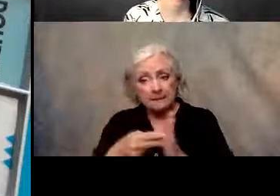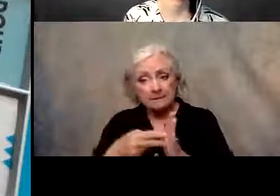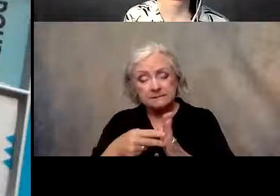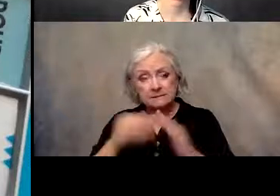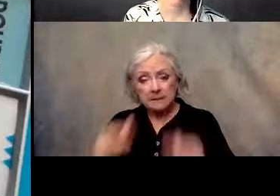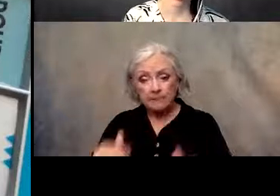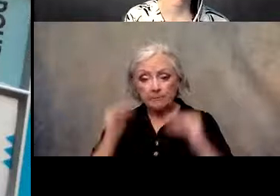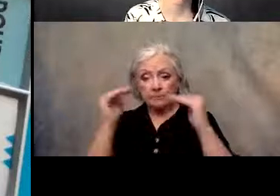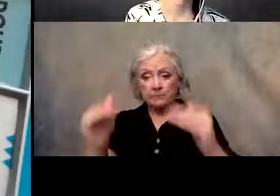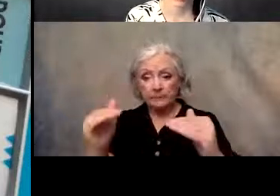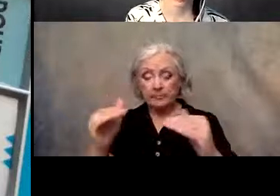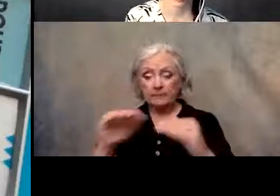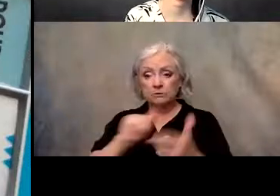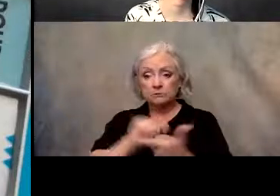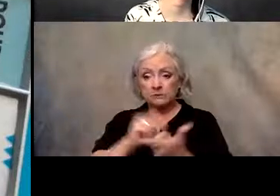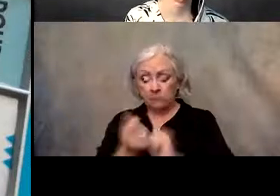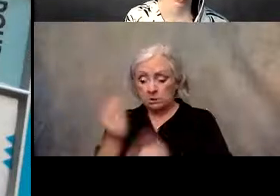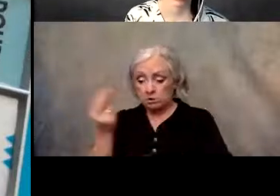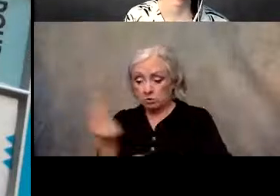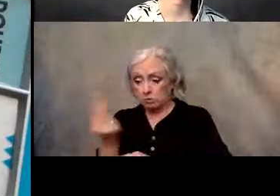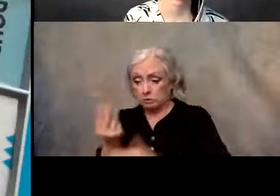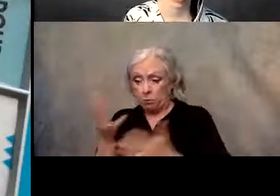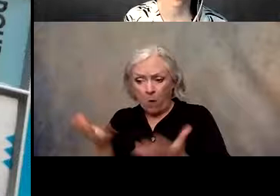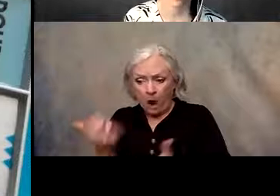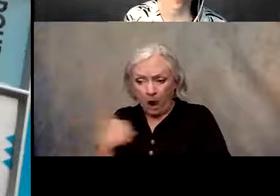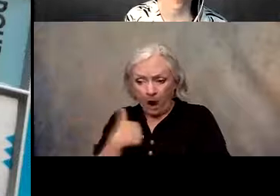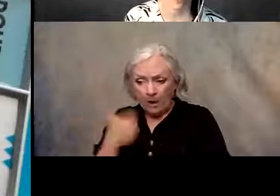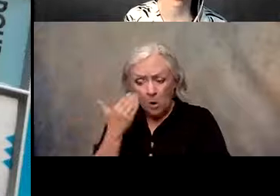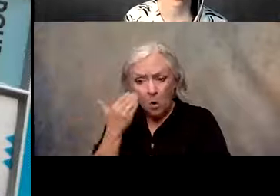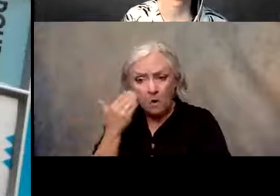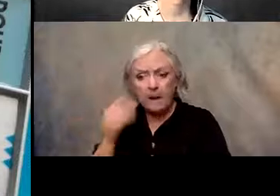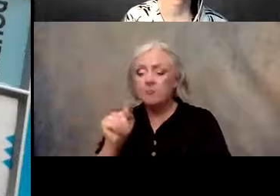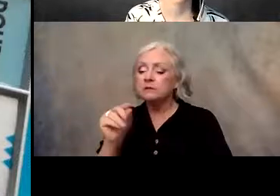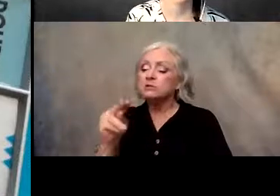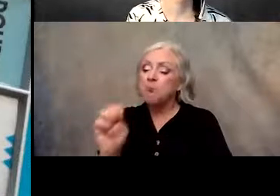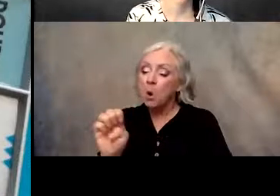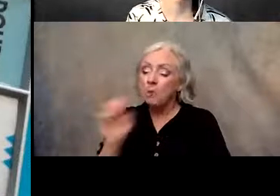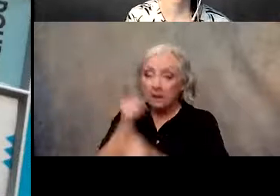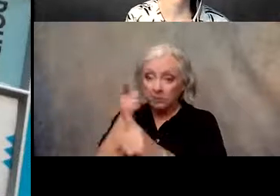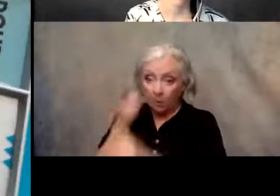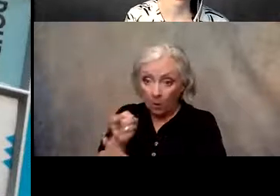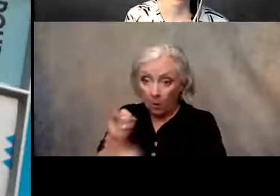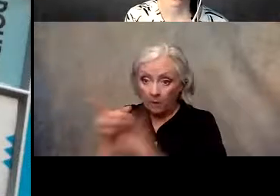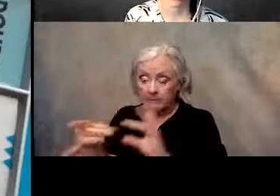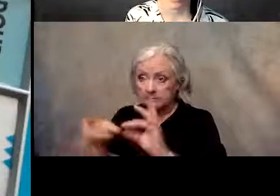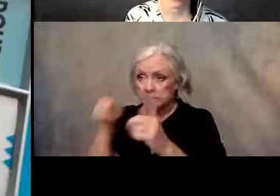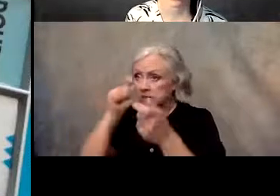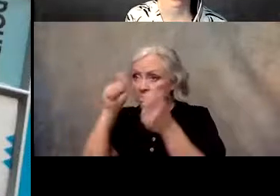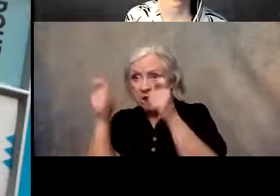what we know and understand about the tone and the goal of the message, and we're restructuring what's being said in a way